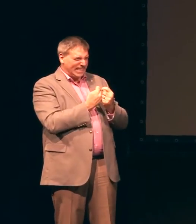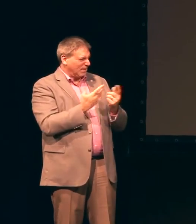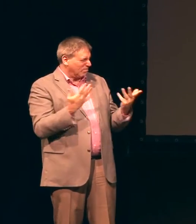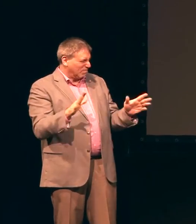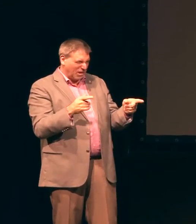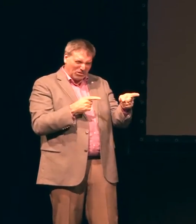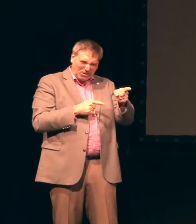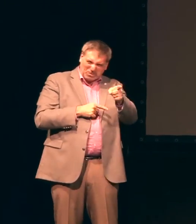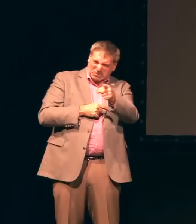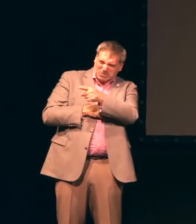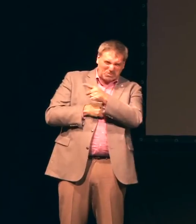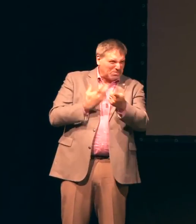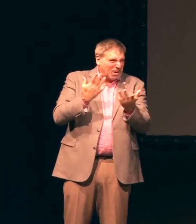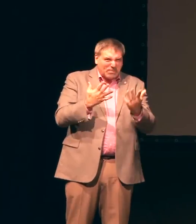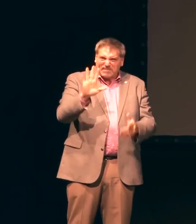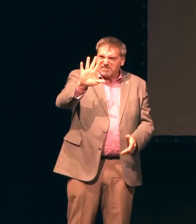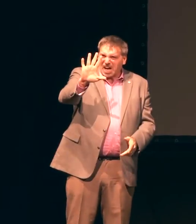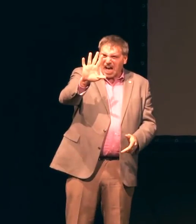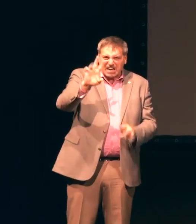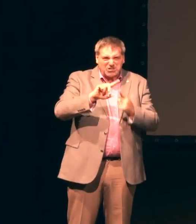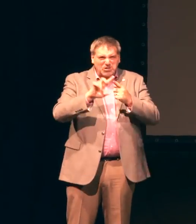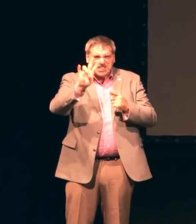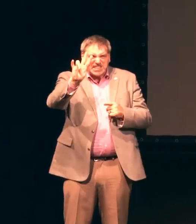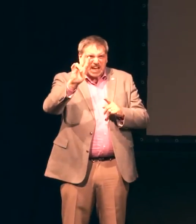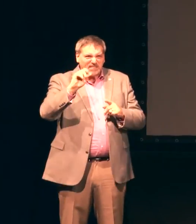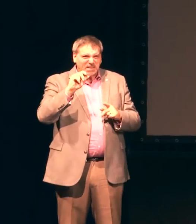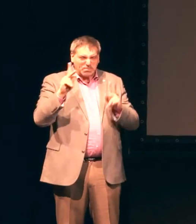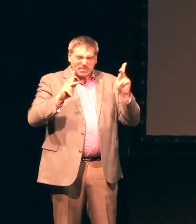within your administrative team, coy point out 5